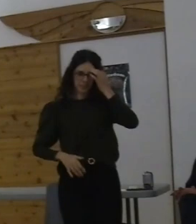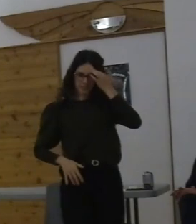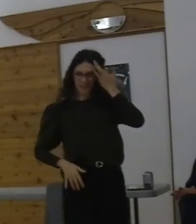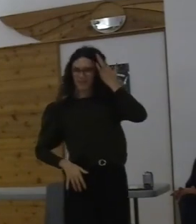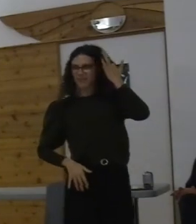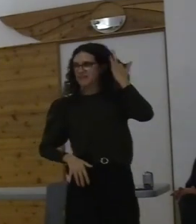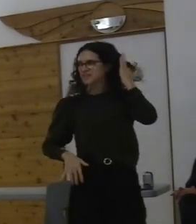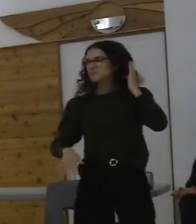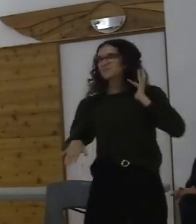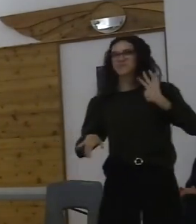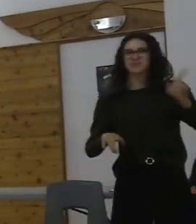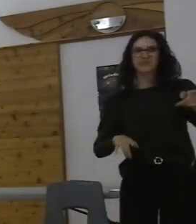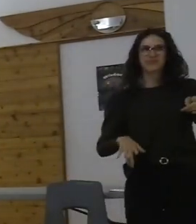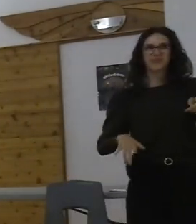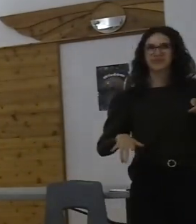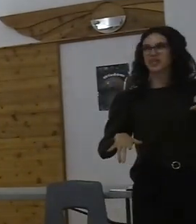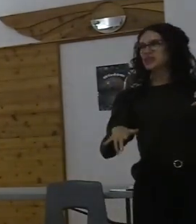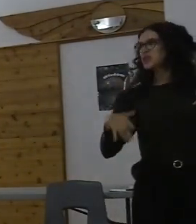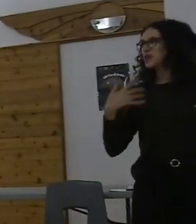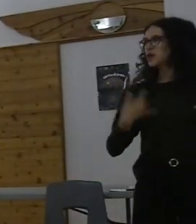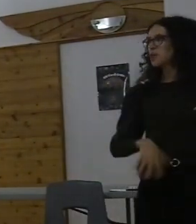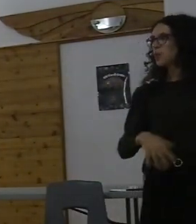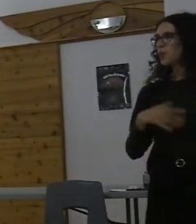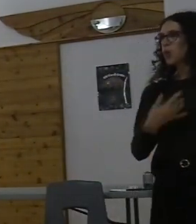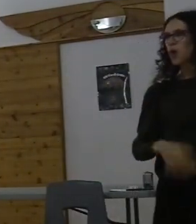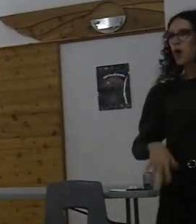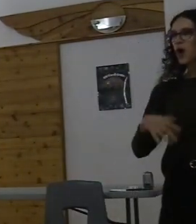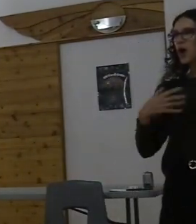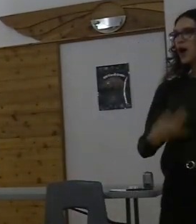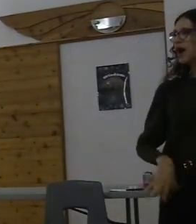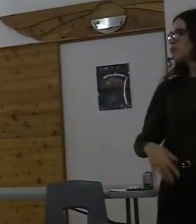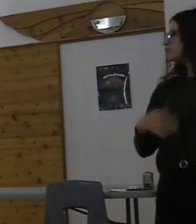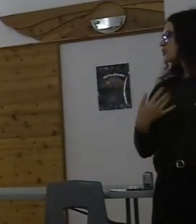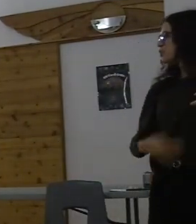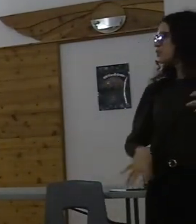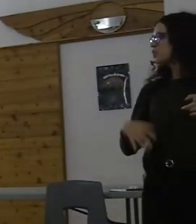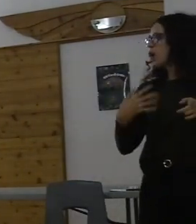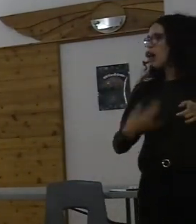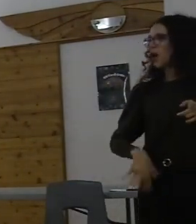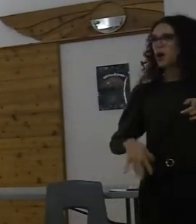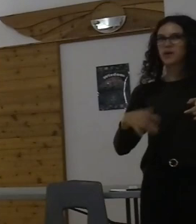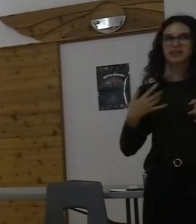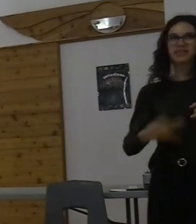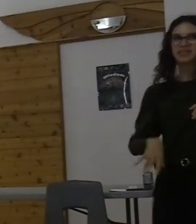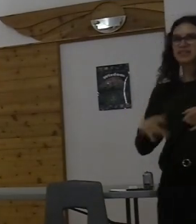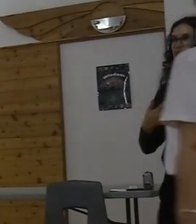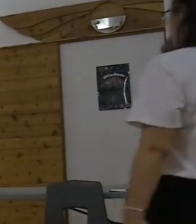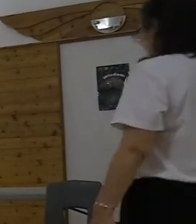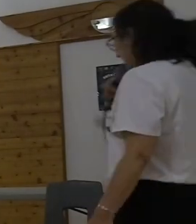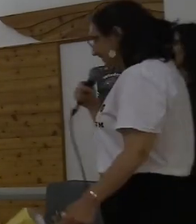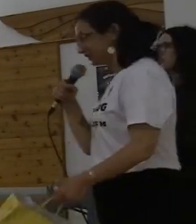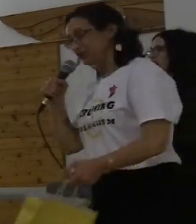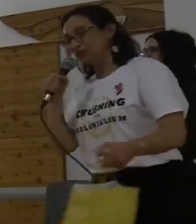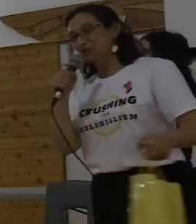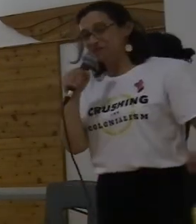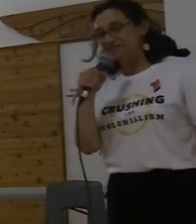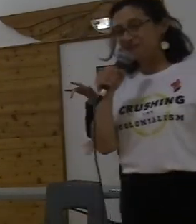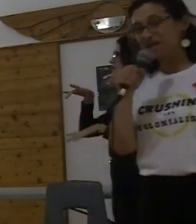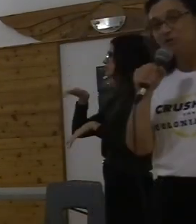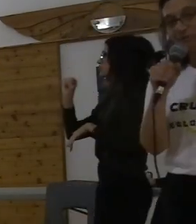Oh my goodness! That was Soaring Eagle and our dancer was